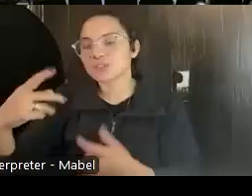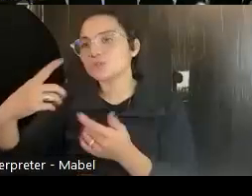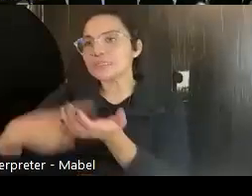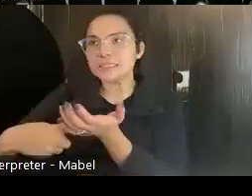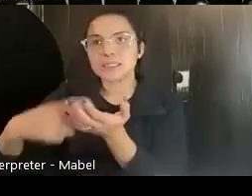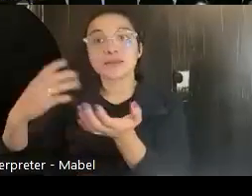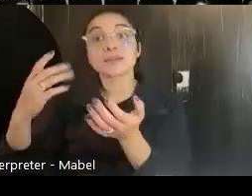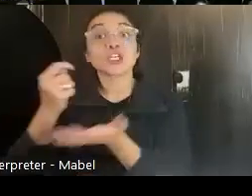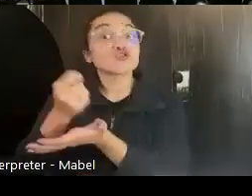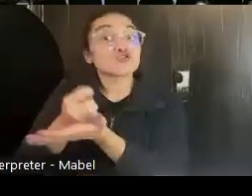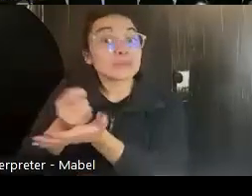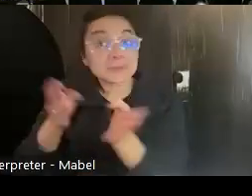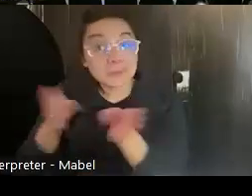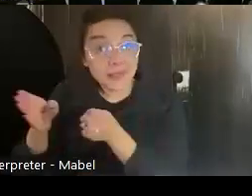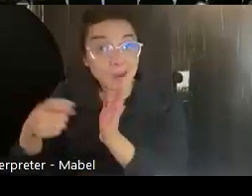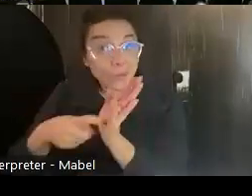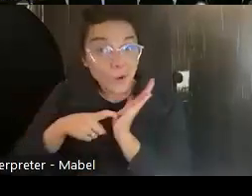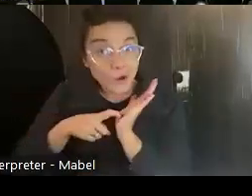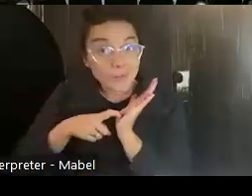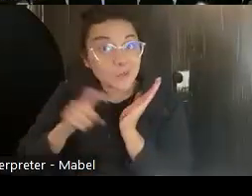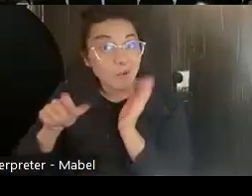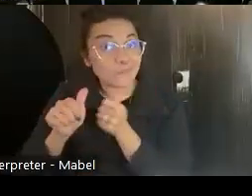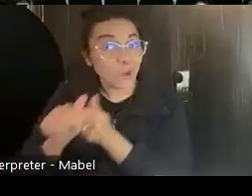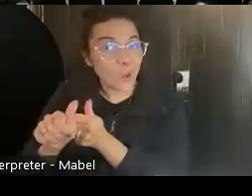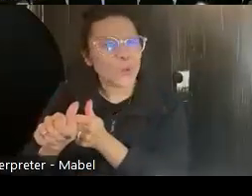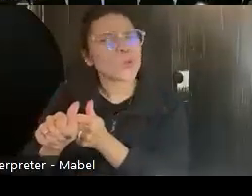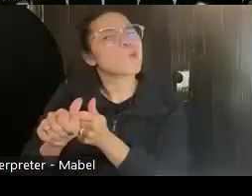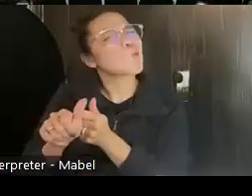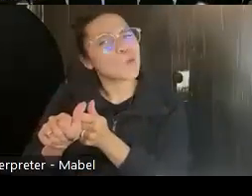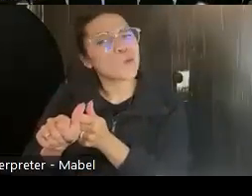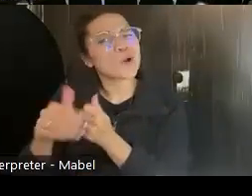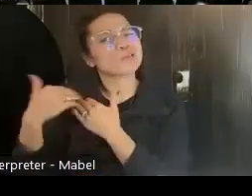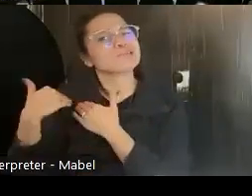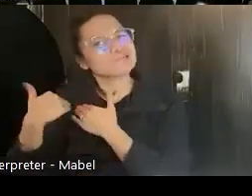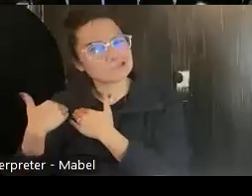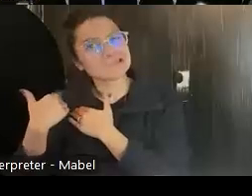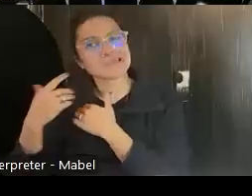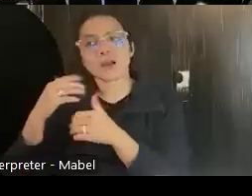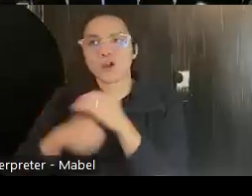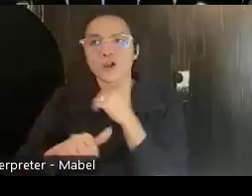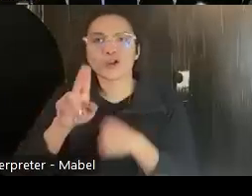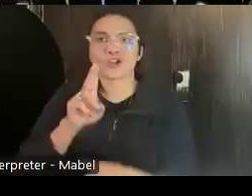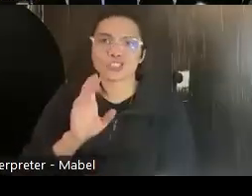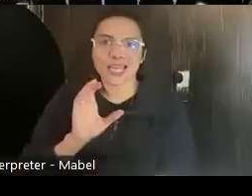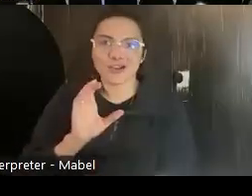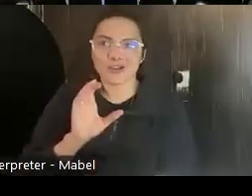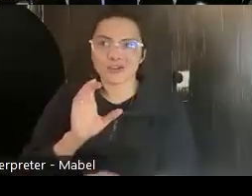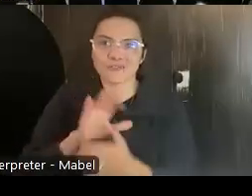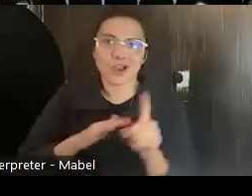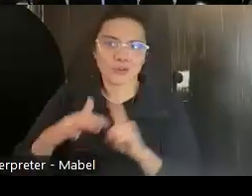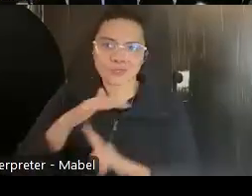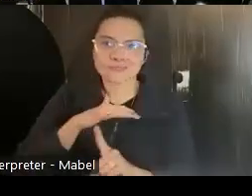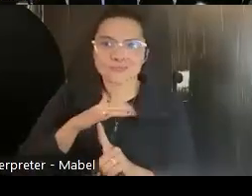requirements is uh quite a heavy lift in an urgent cure environment great thank you uh the next